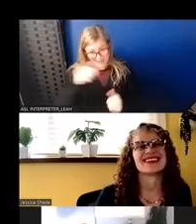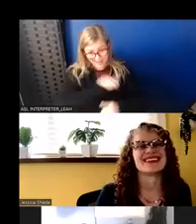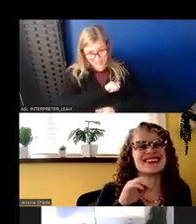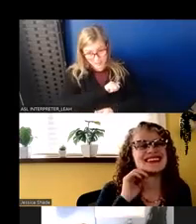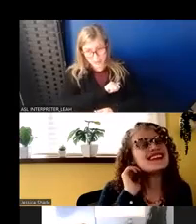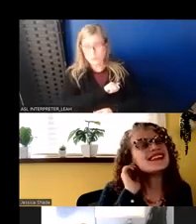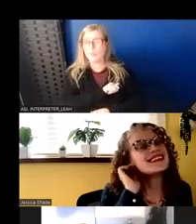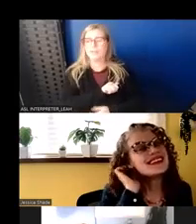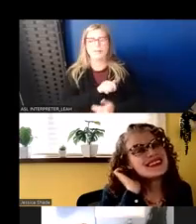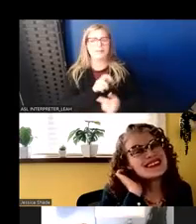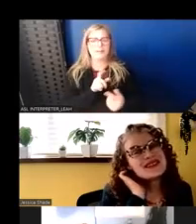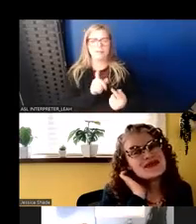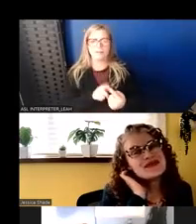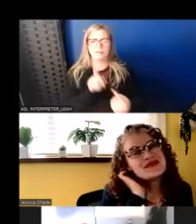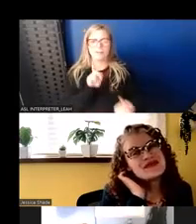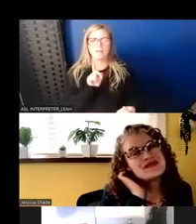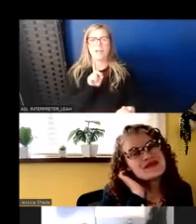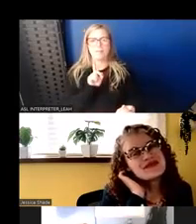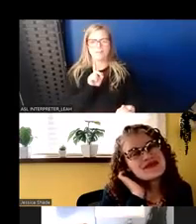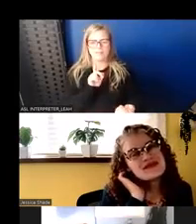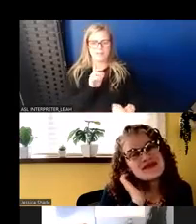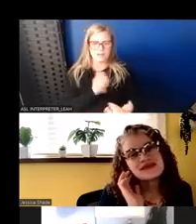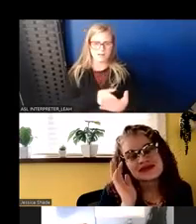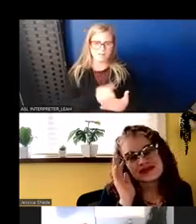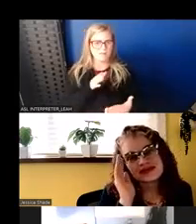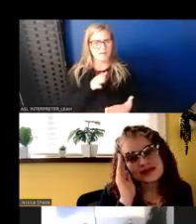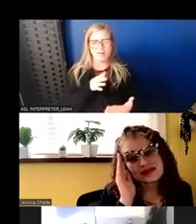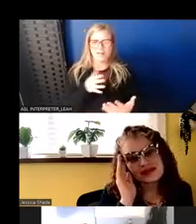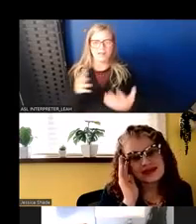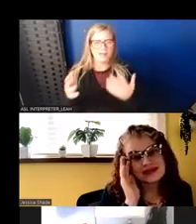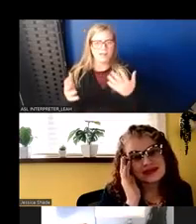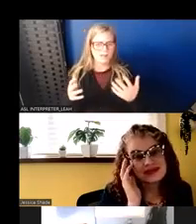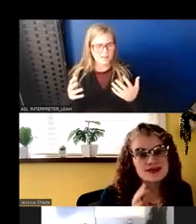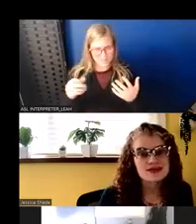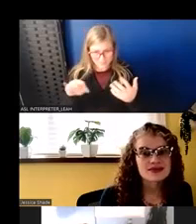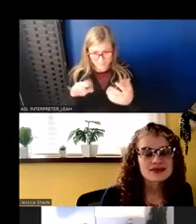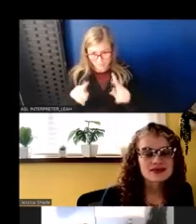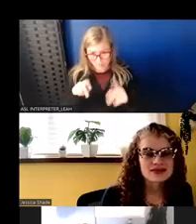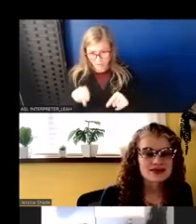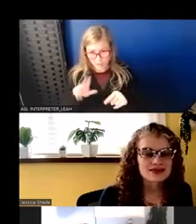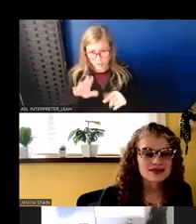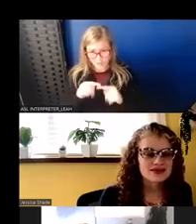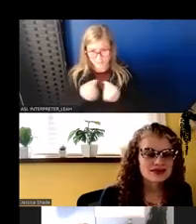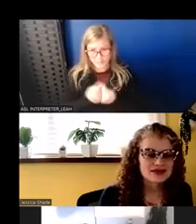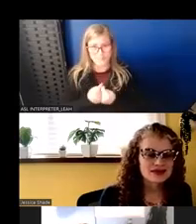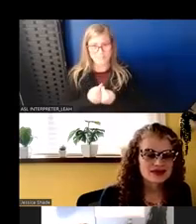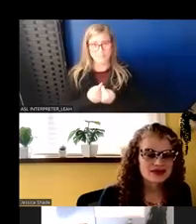If the people on your team are struggling and the world is falling apart, and you spend 40 minutes with people checking in